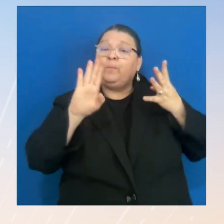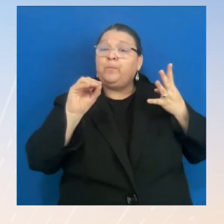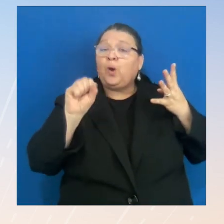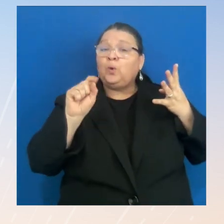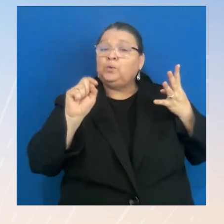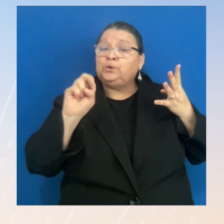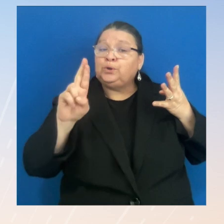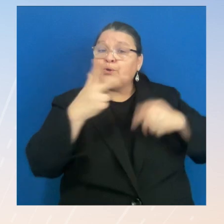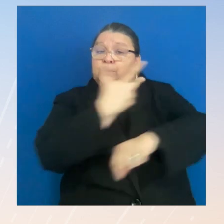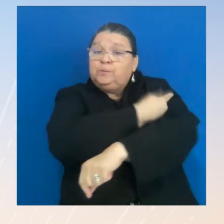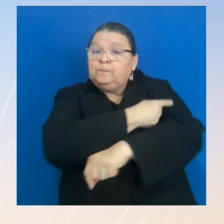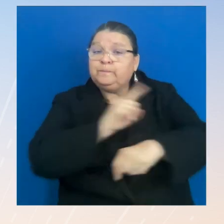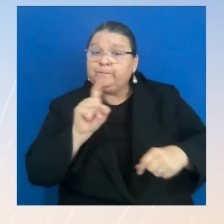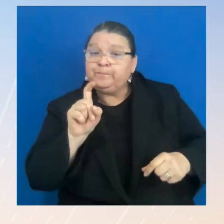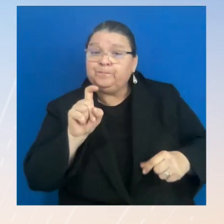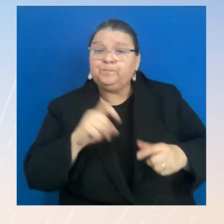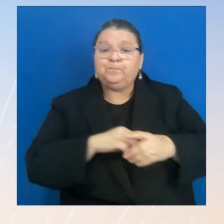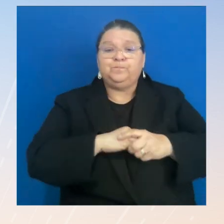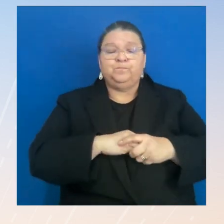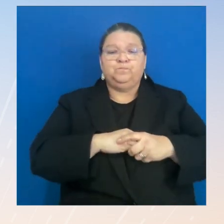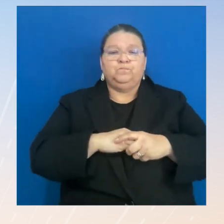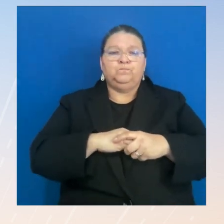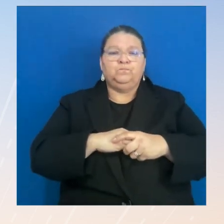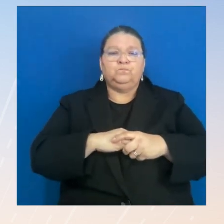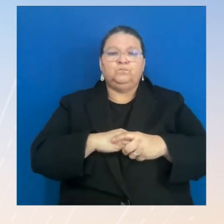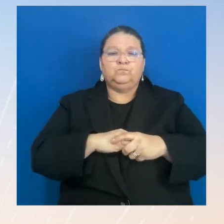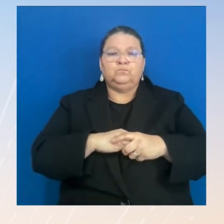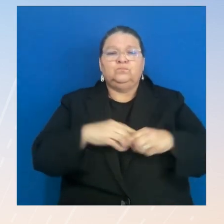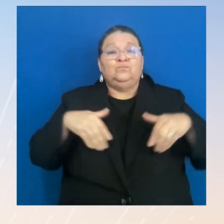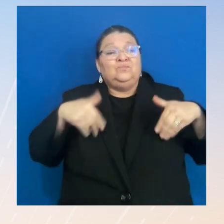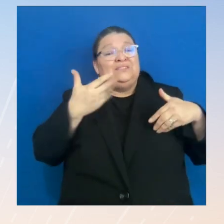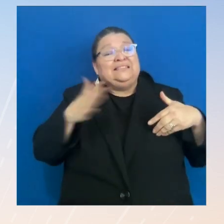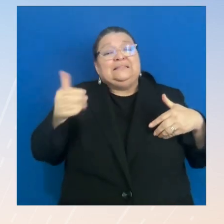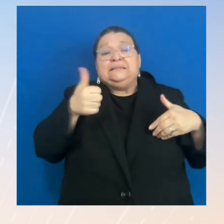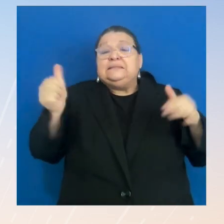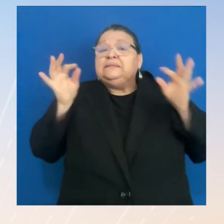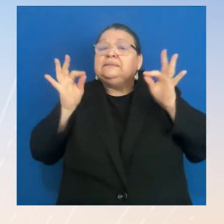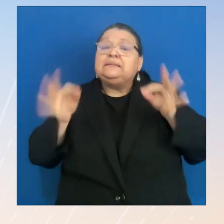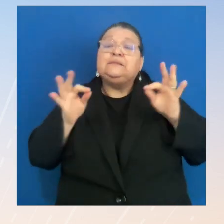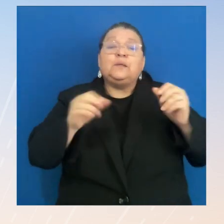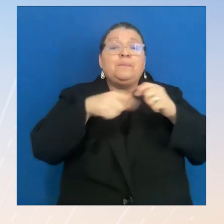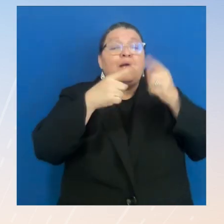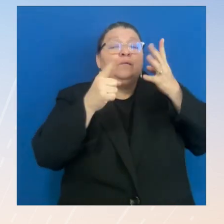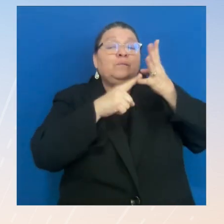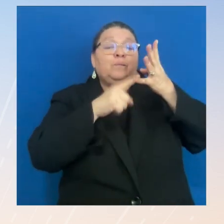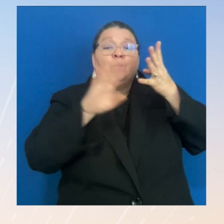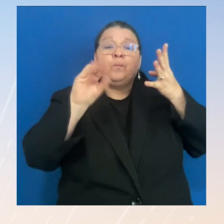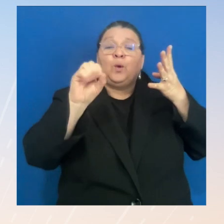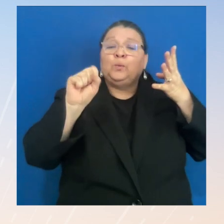But as we've said from the beginning, we always want to be prepared for any scenario that may come up. Right?